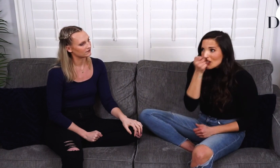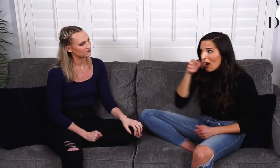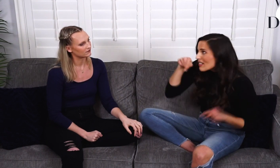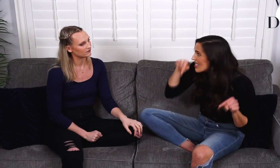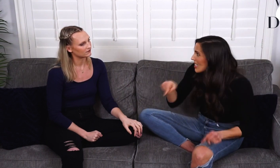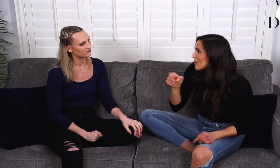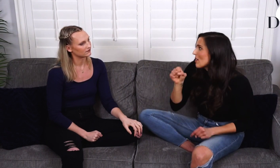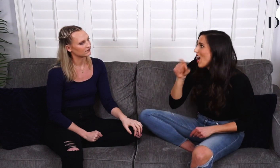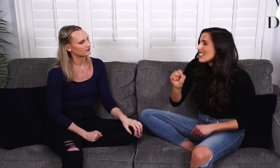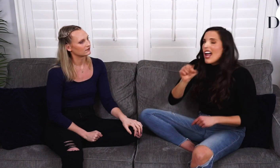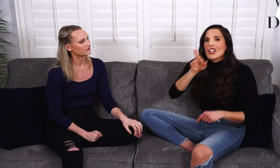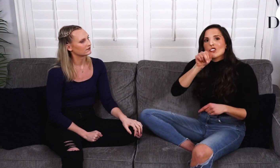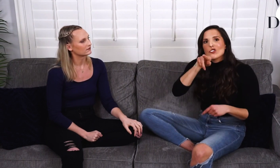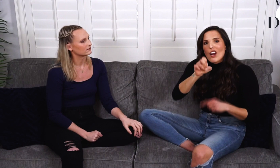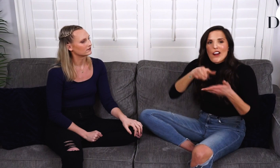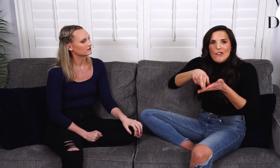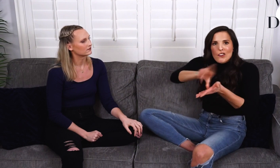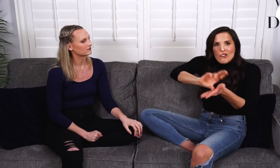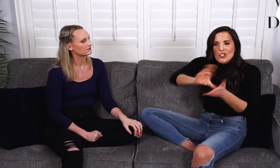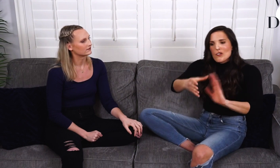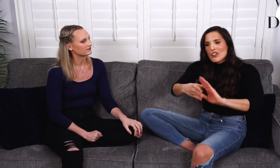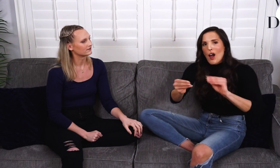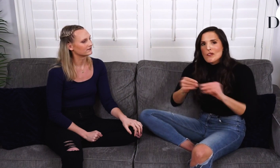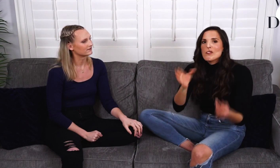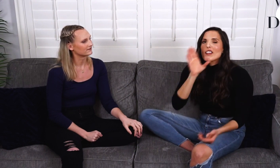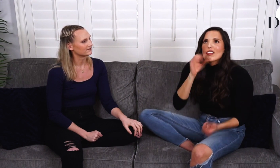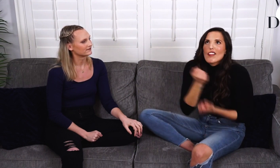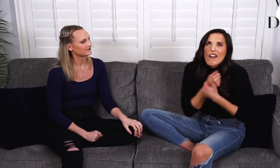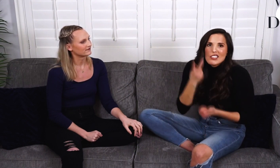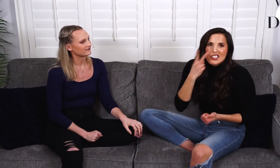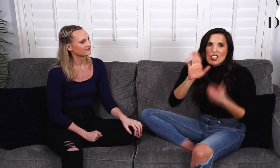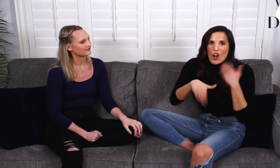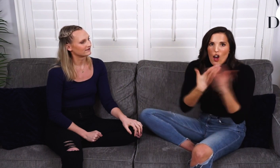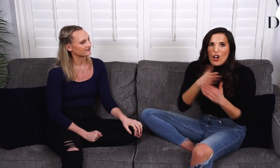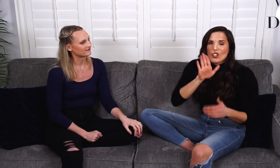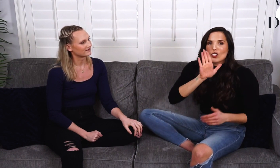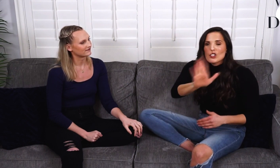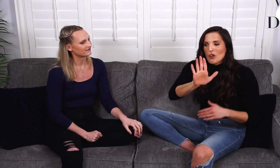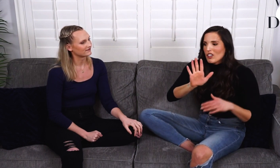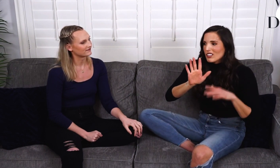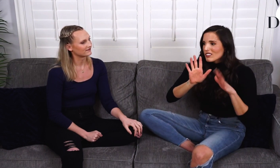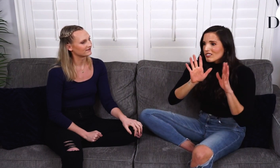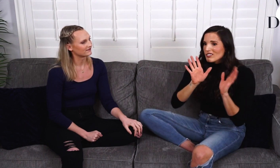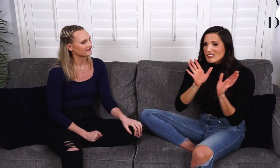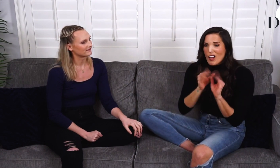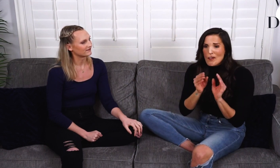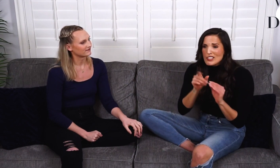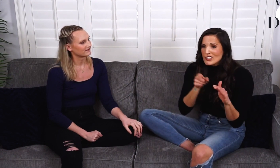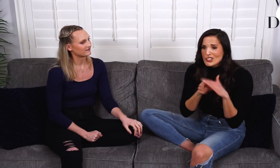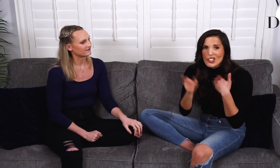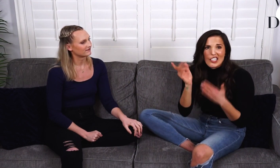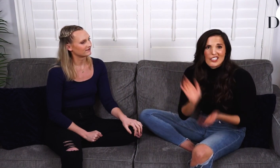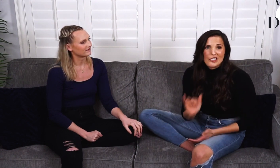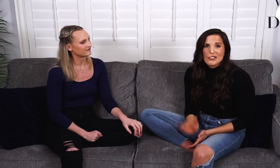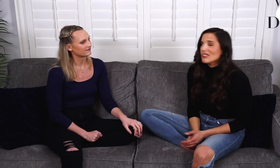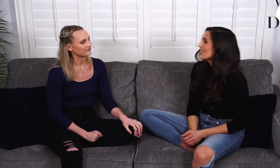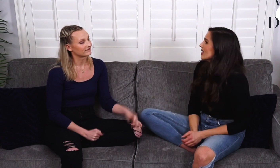subscribe to this podcast and rate, review, comment. We would love to see all your wonderful comments and journeys too!